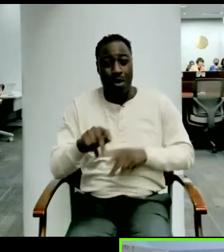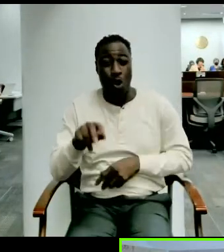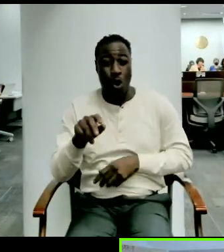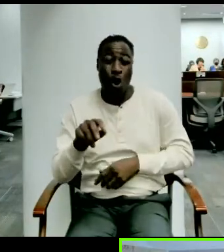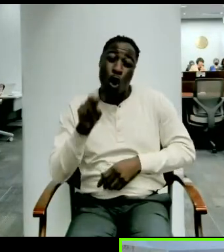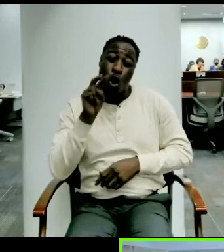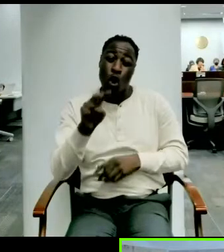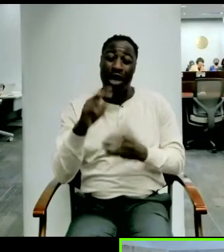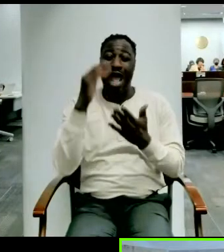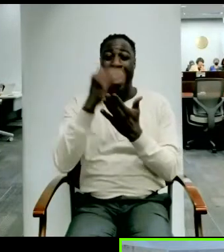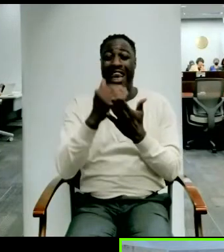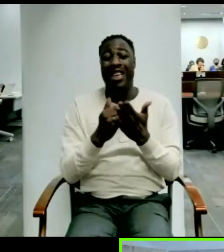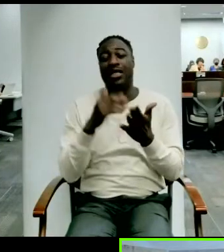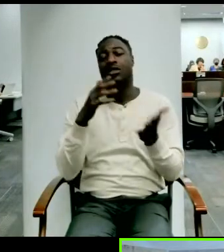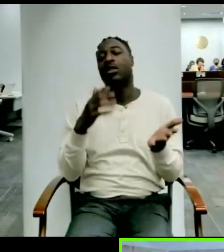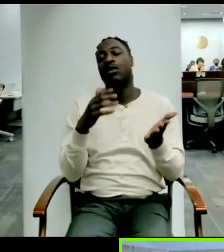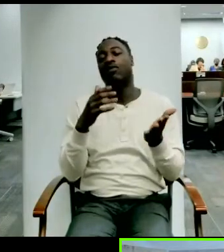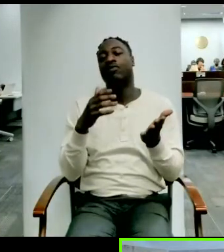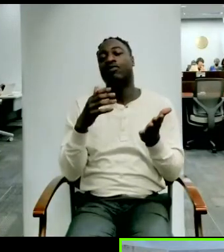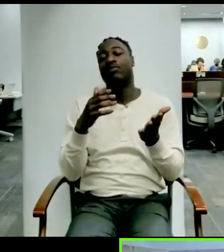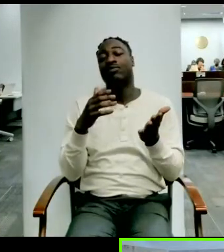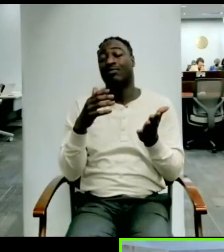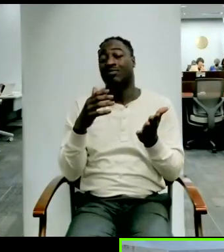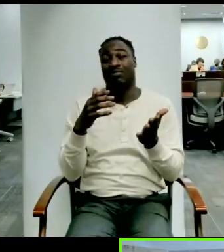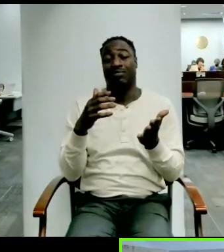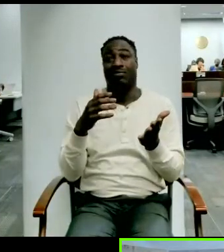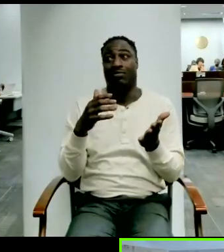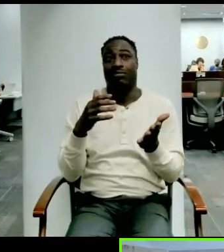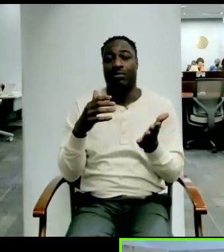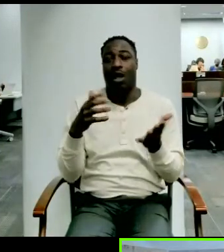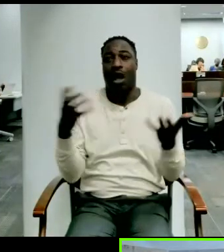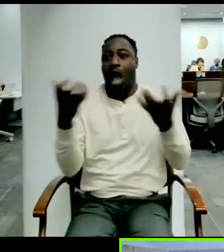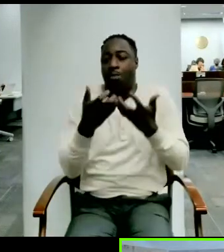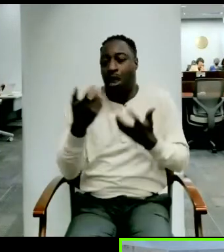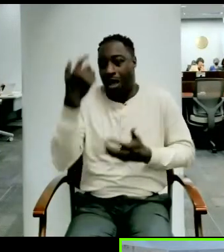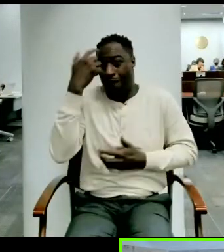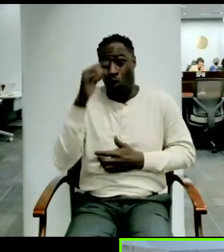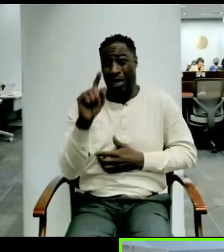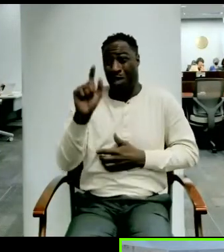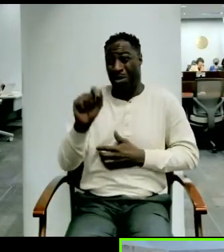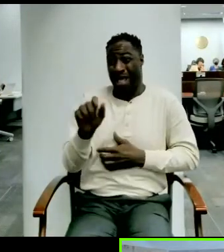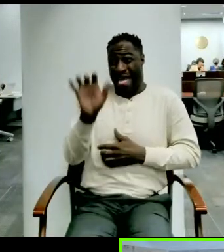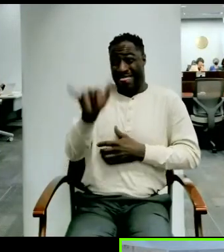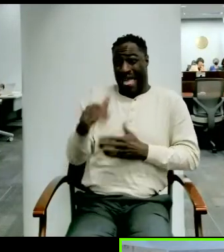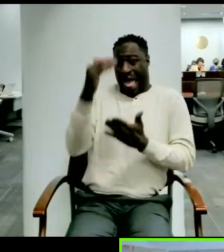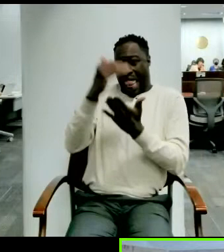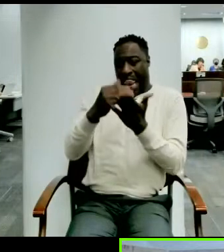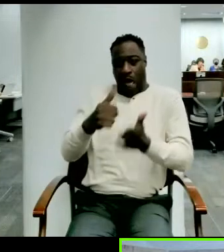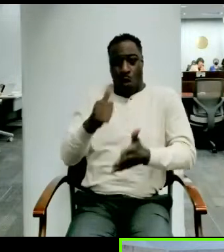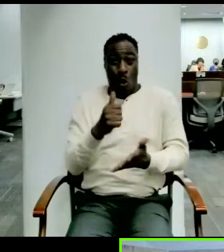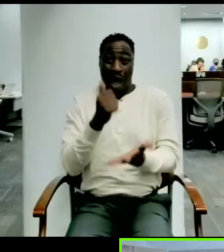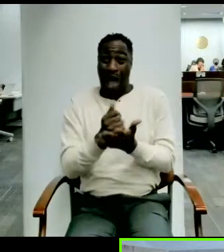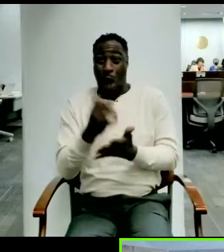accommodations for disabilities won't necessarily help you when you have one that comes and goes,